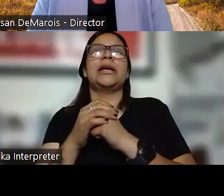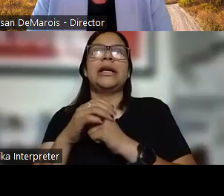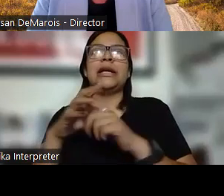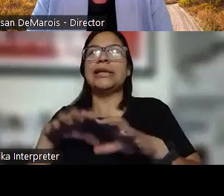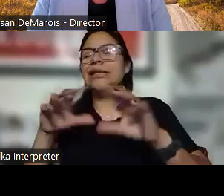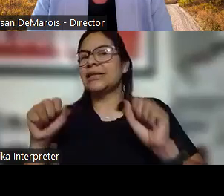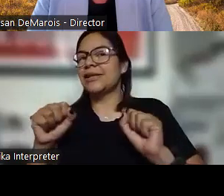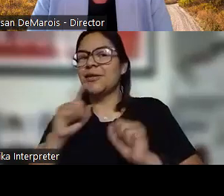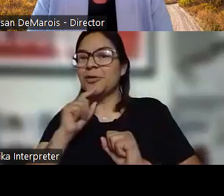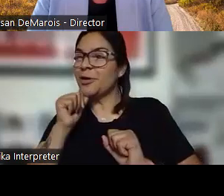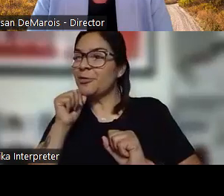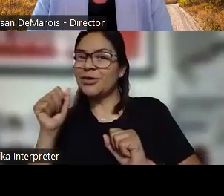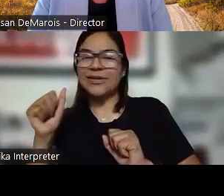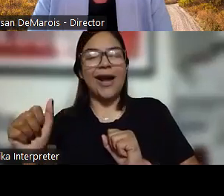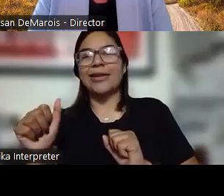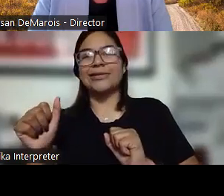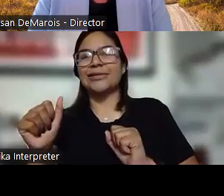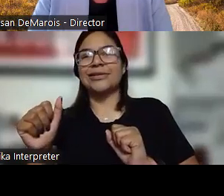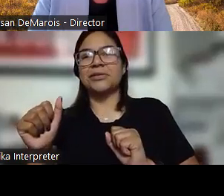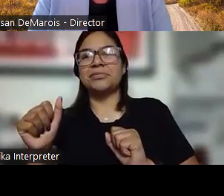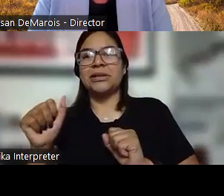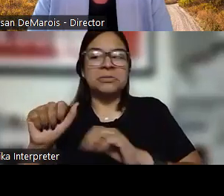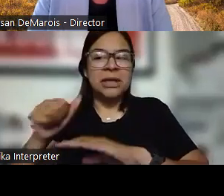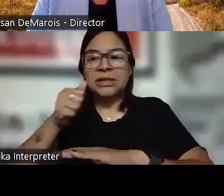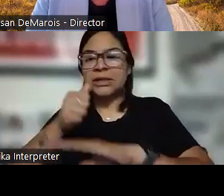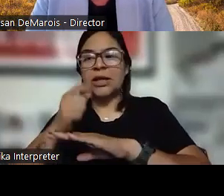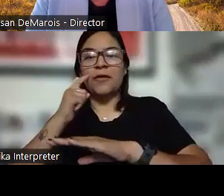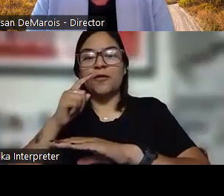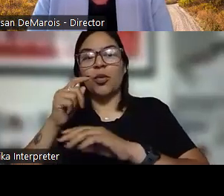for the population we serve today and the population will be serving for the next 50